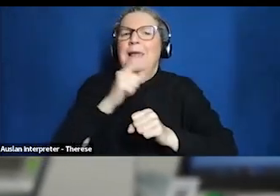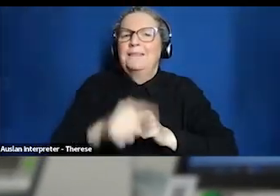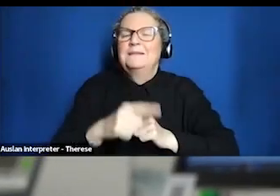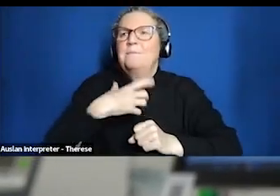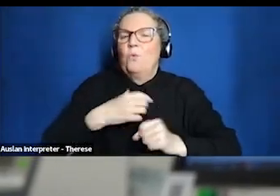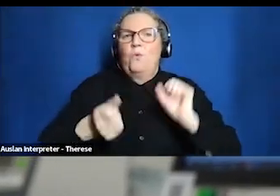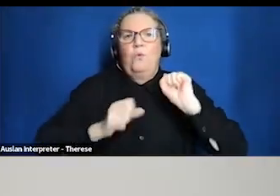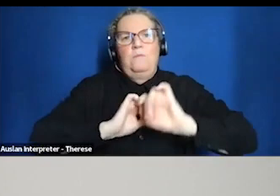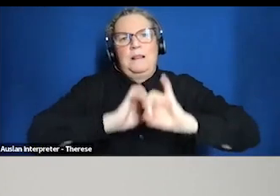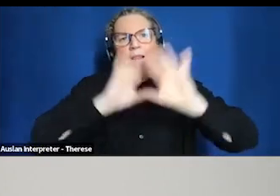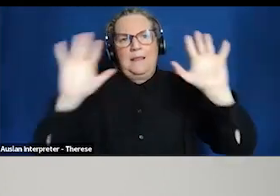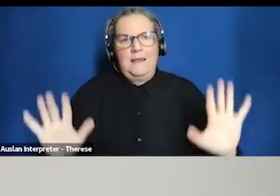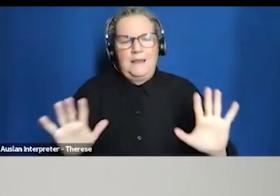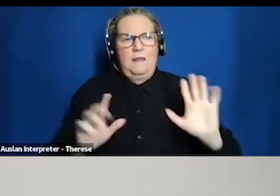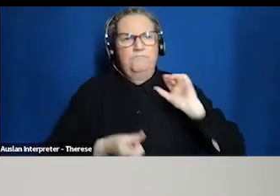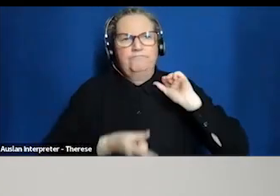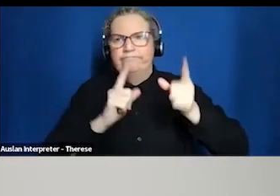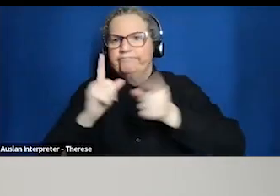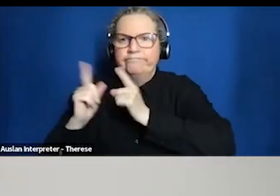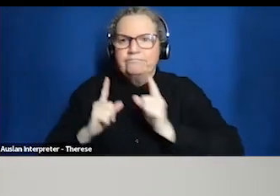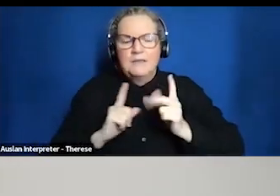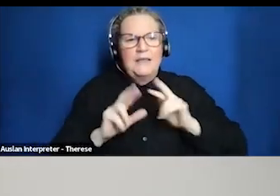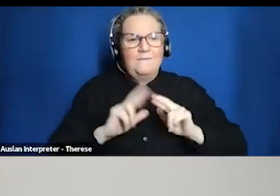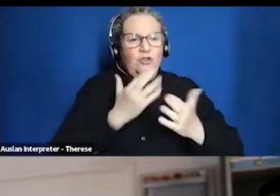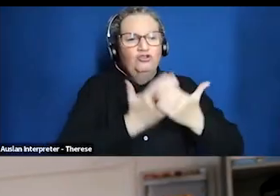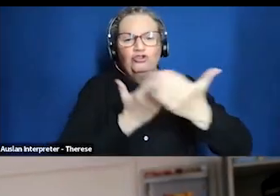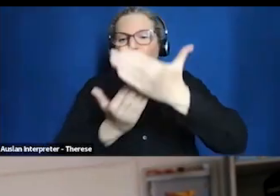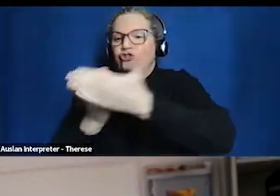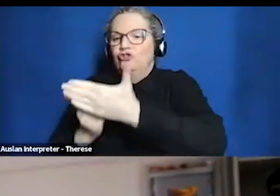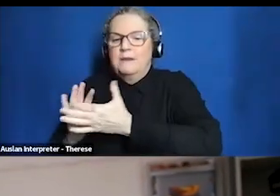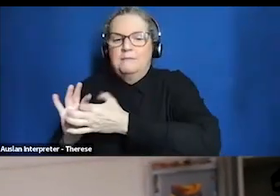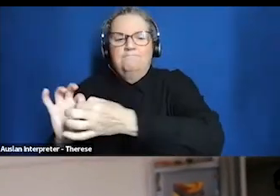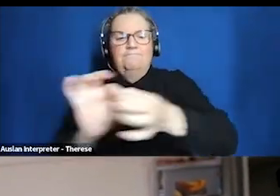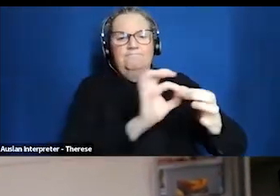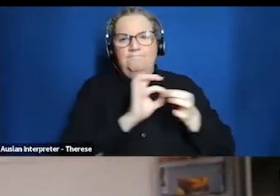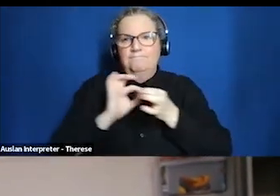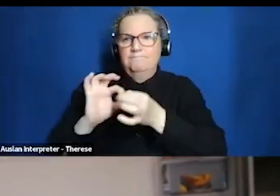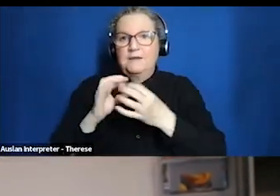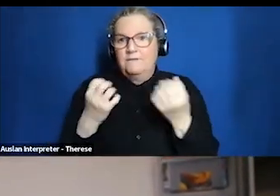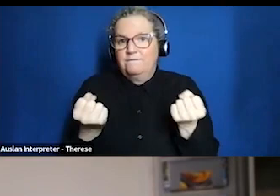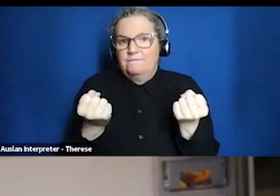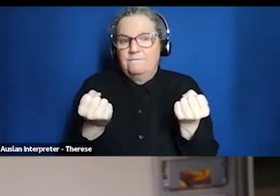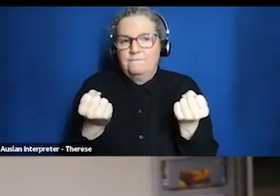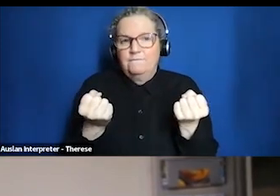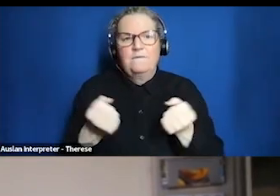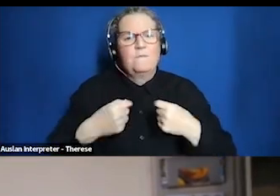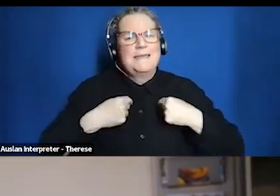if we were able to link those three stories together. For me, looking at it as a service provider,